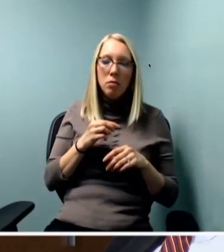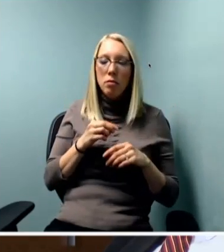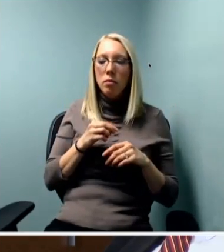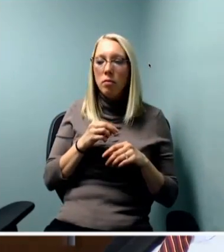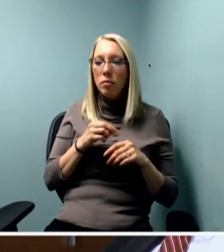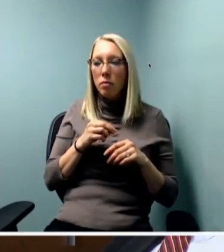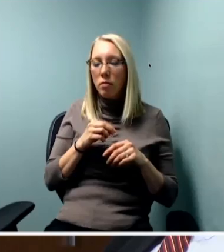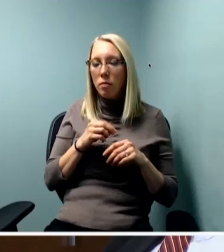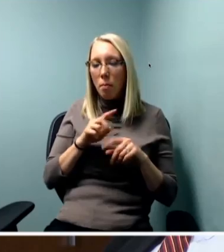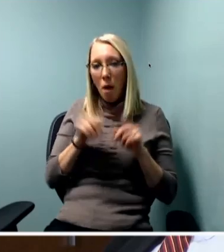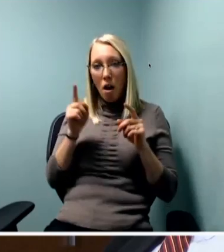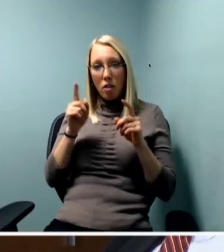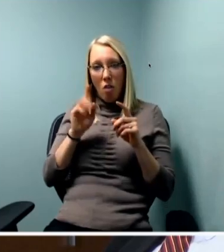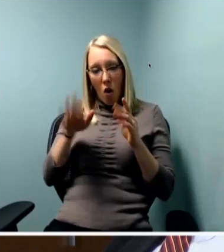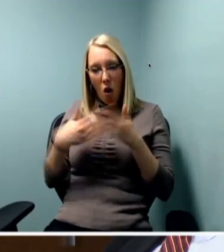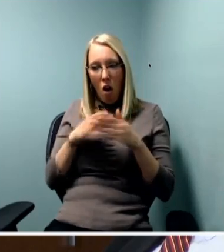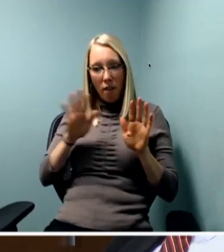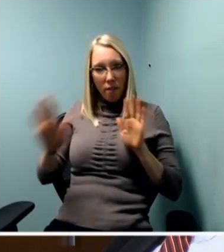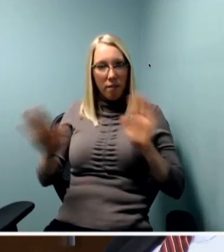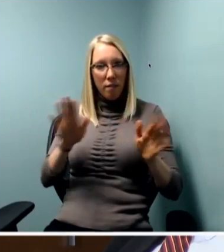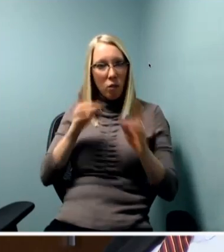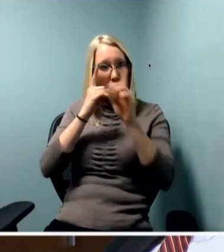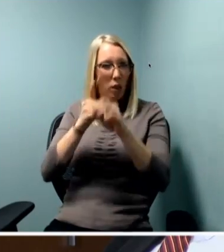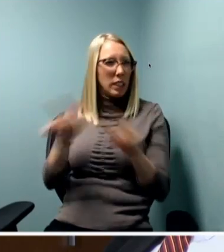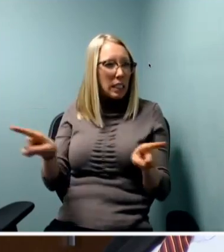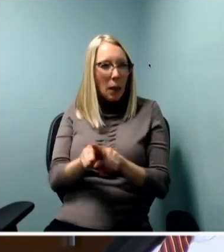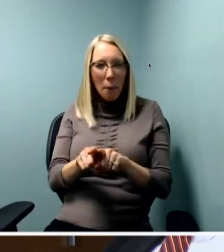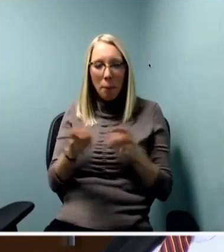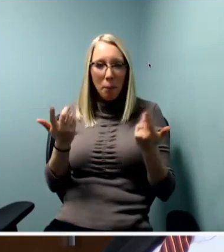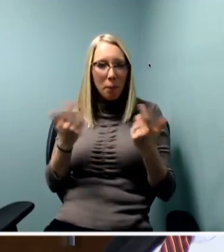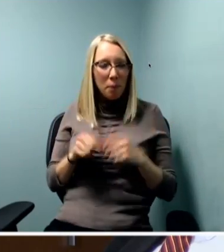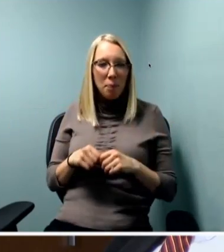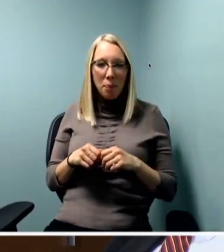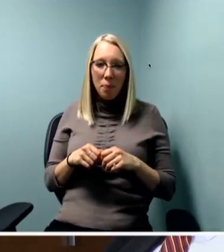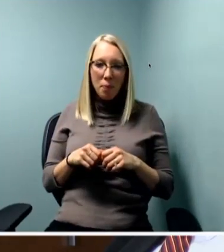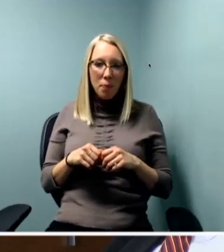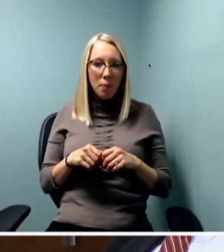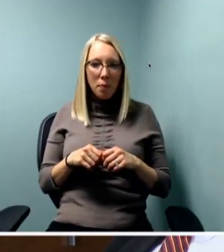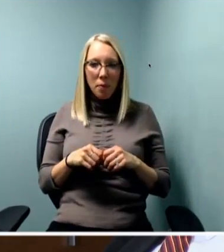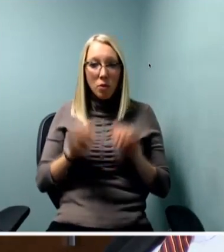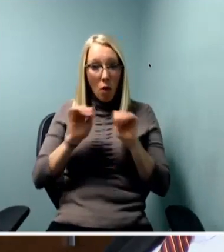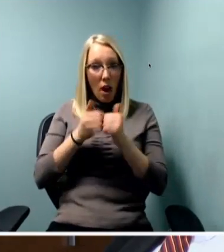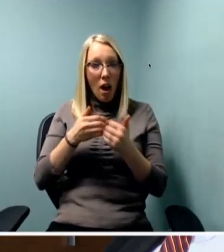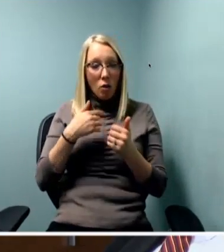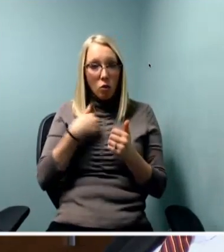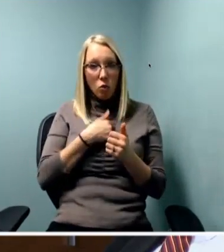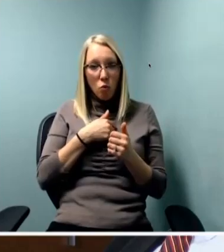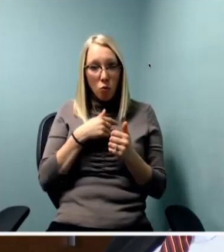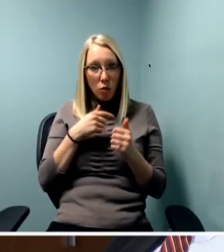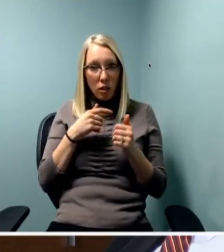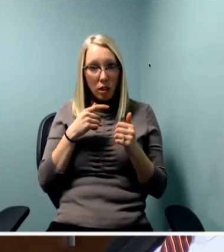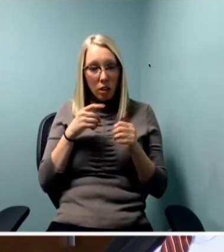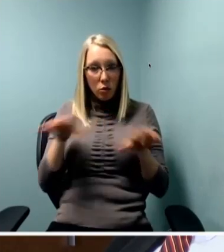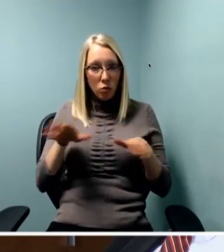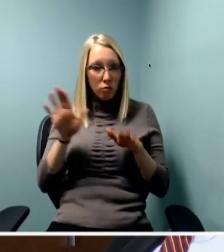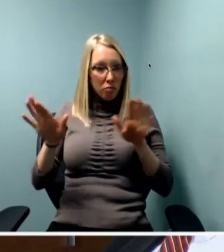we're all doing the same things. And how do we do that? As someone who is hearing-impaired,